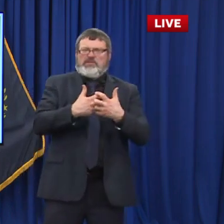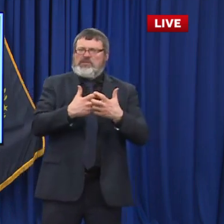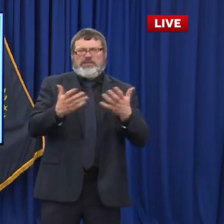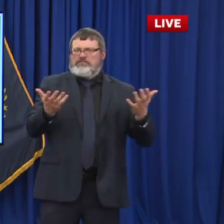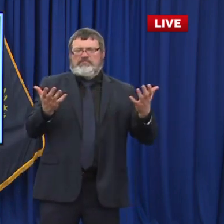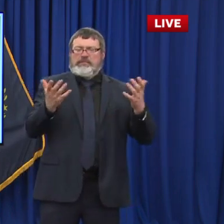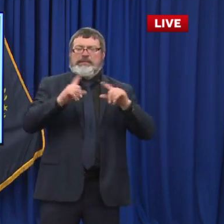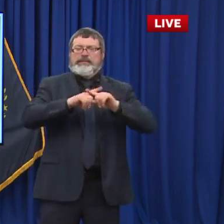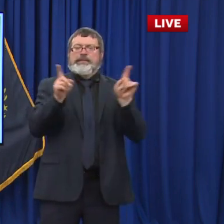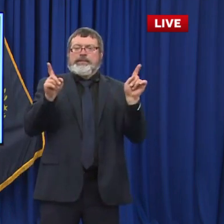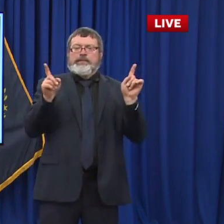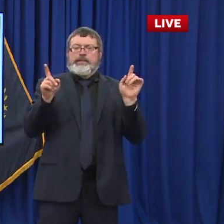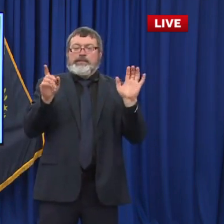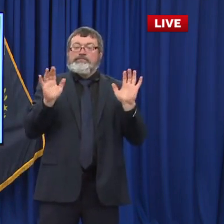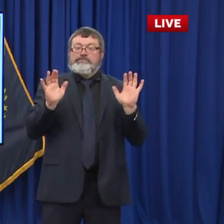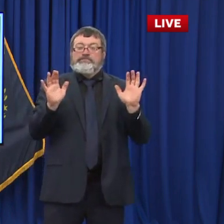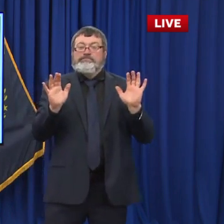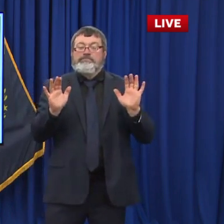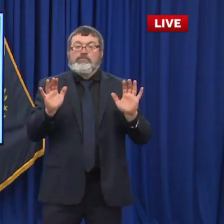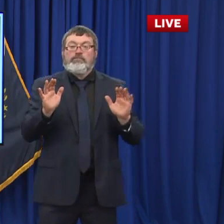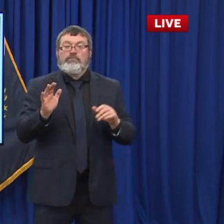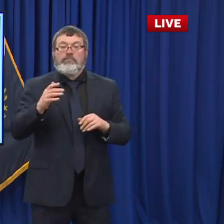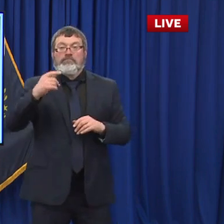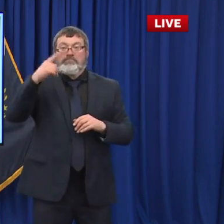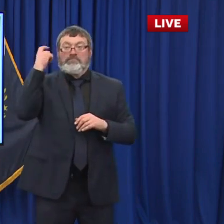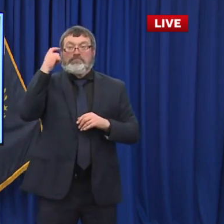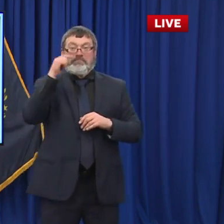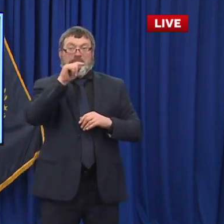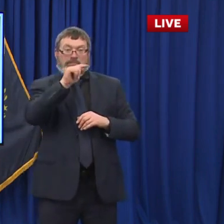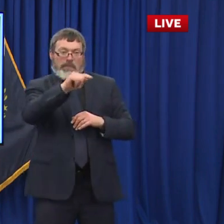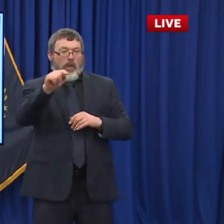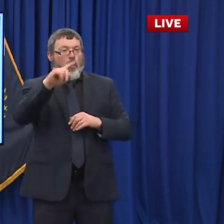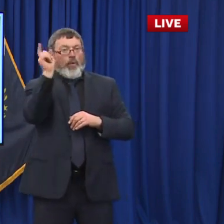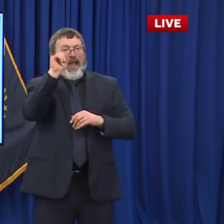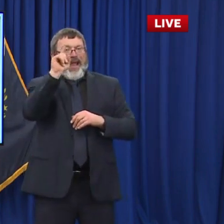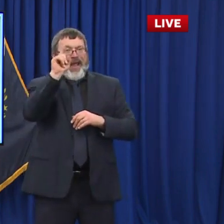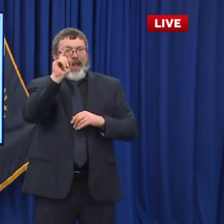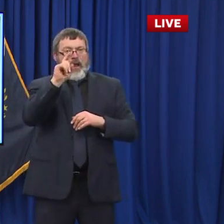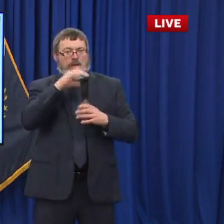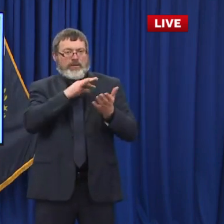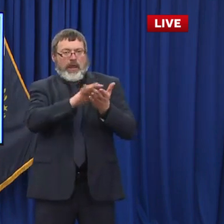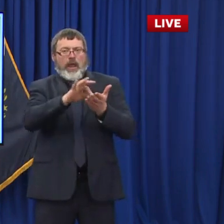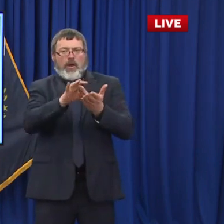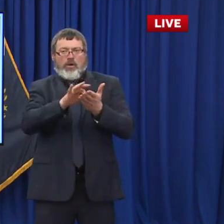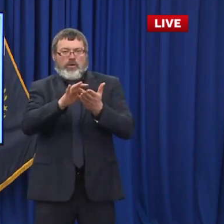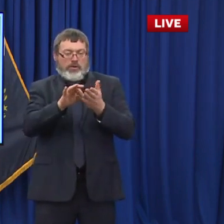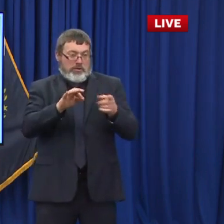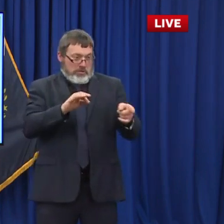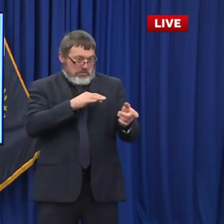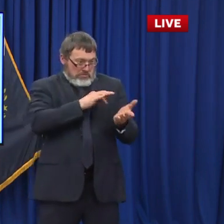ADDED JUST ALL THE DAILY NUMBERS THAT WE REPORT BECAUSE WE JUST GET WE’RE JUST GETTING AN INFORMATION FROM SO MANY DIFFERENT LOCATIONS.